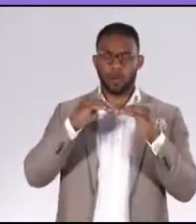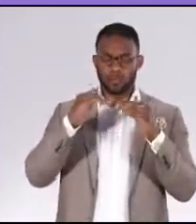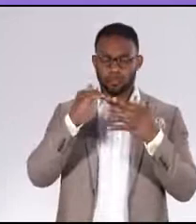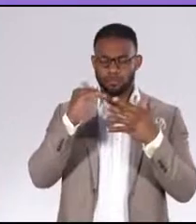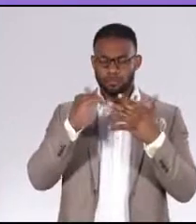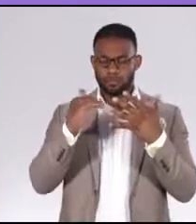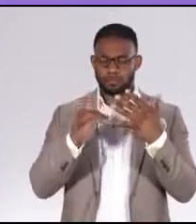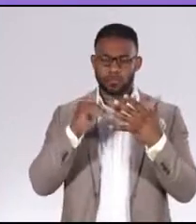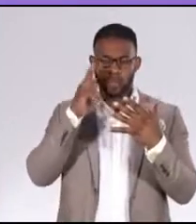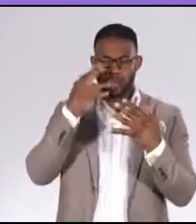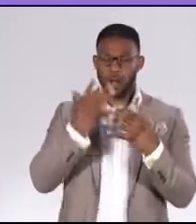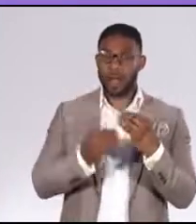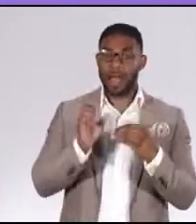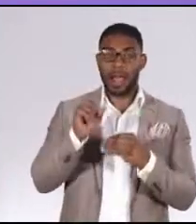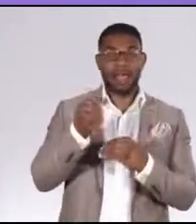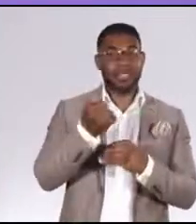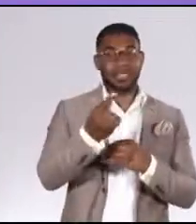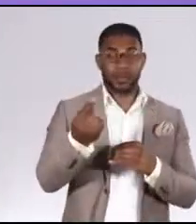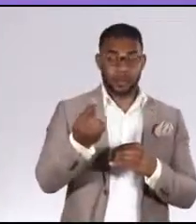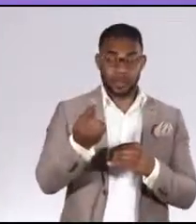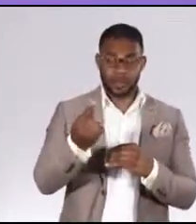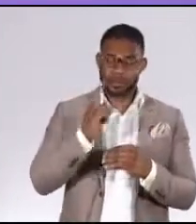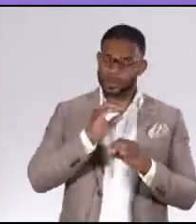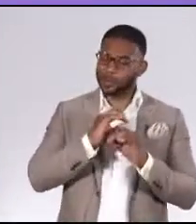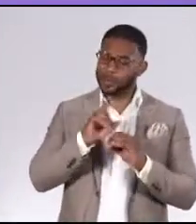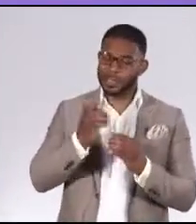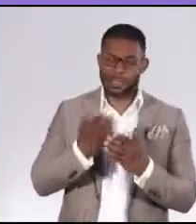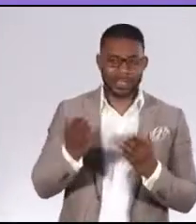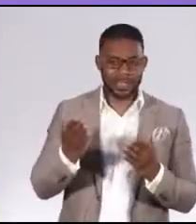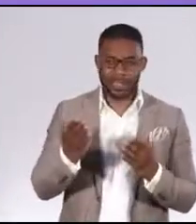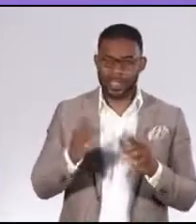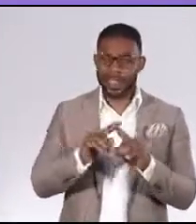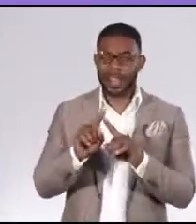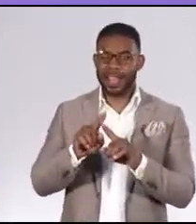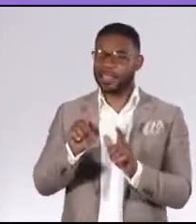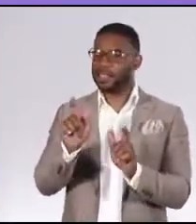Ask anyone, there's no such thing as a small hearing loss.